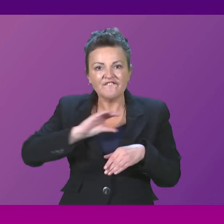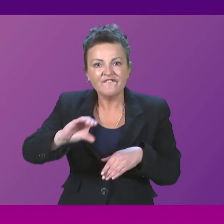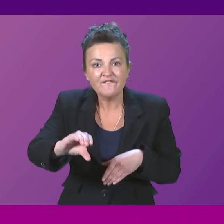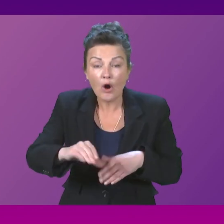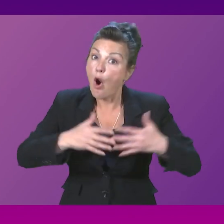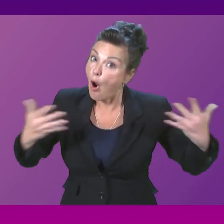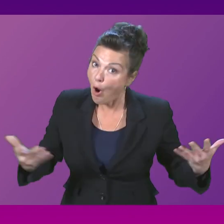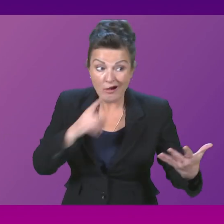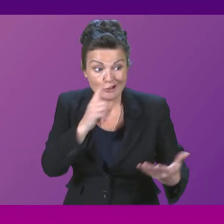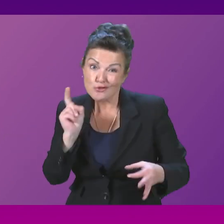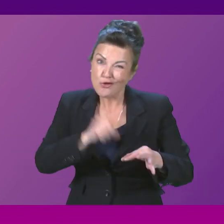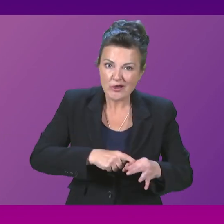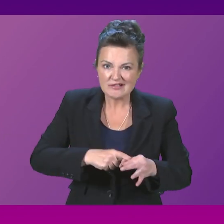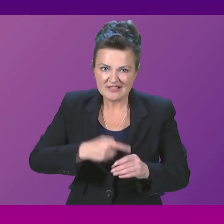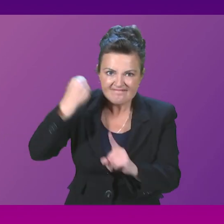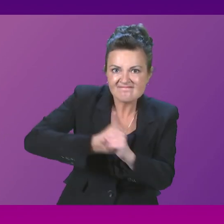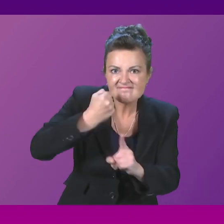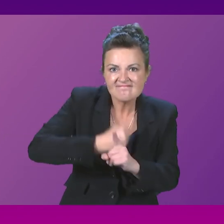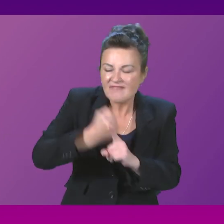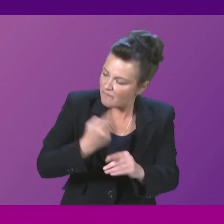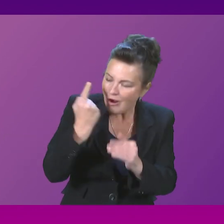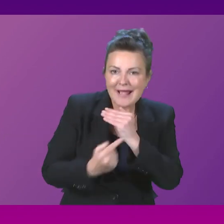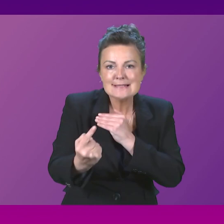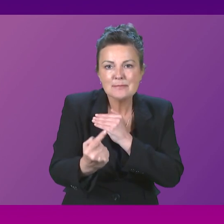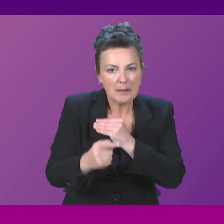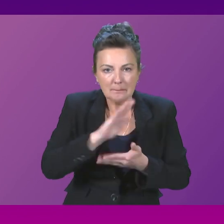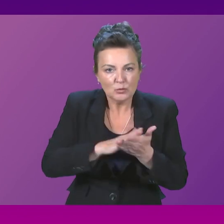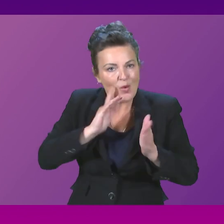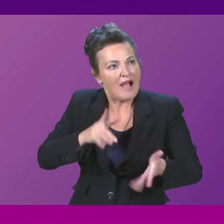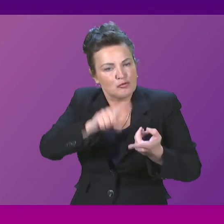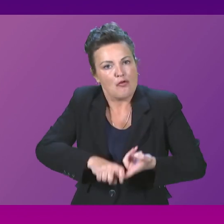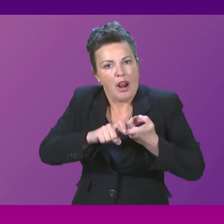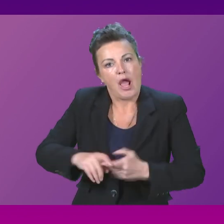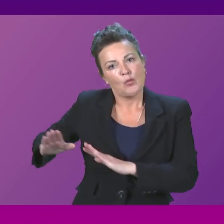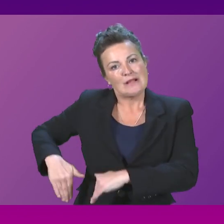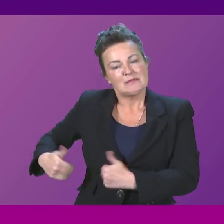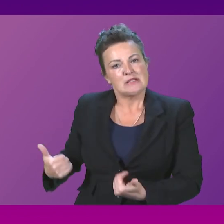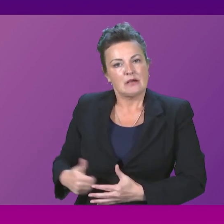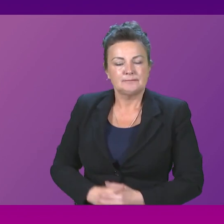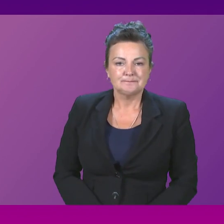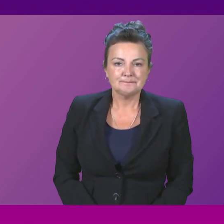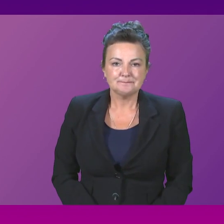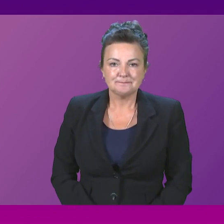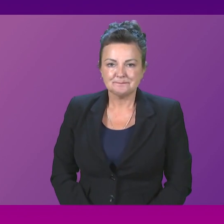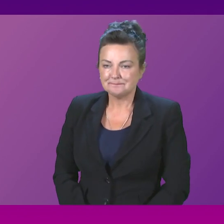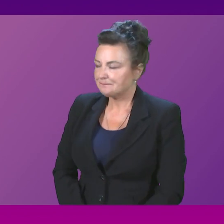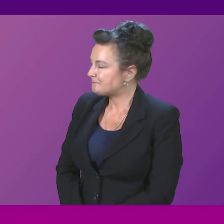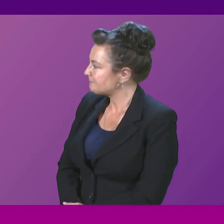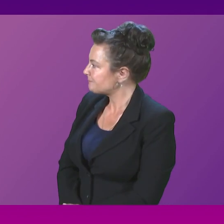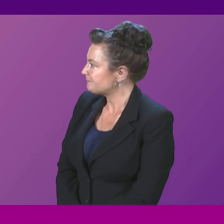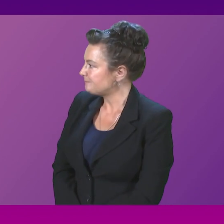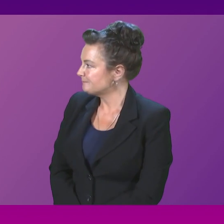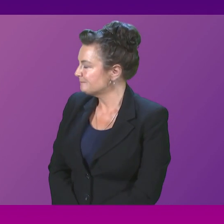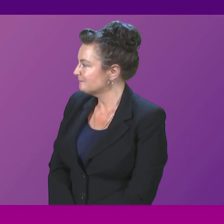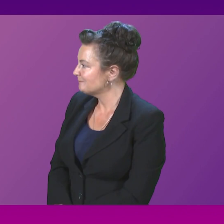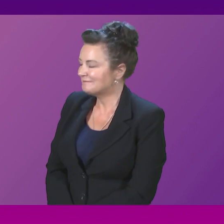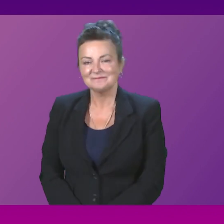the Scottish Parliament, so that we are not dependent on decisions that are taken elsewhere.